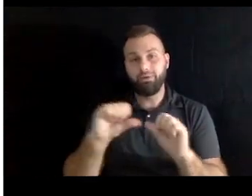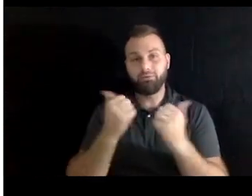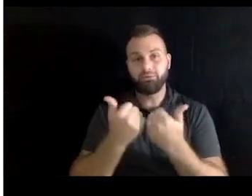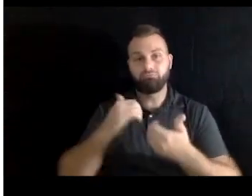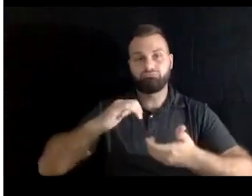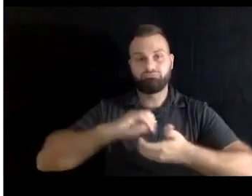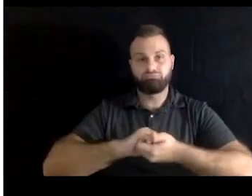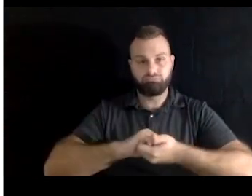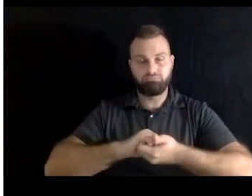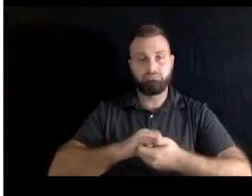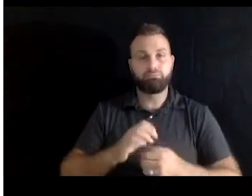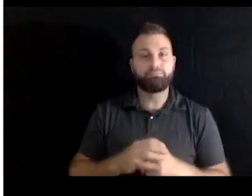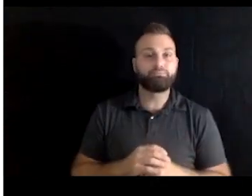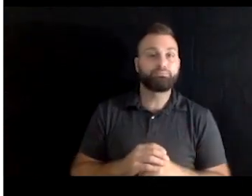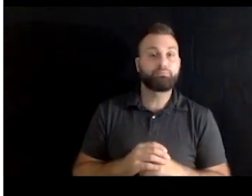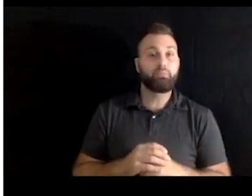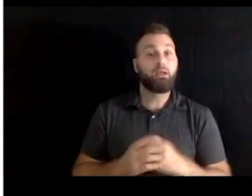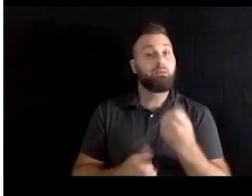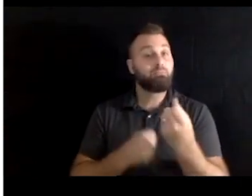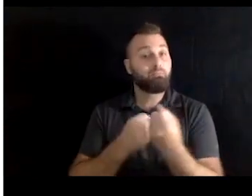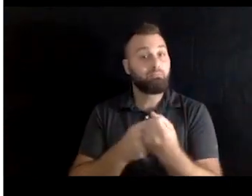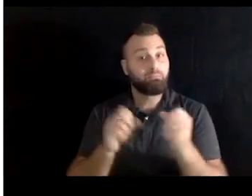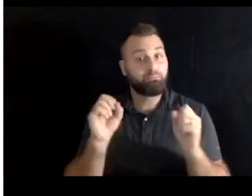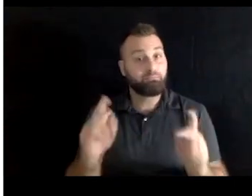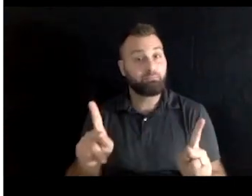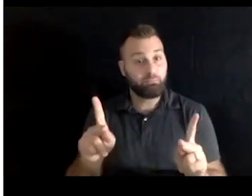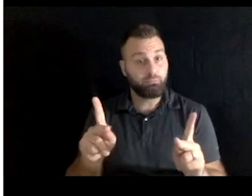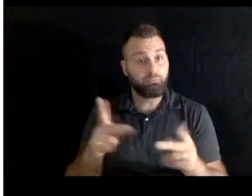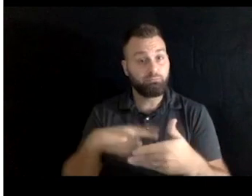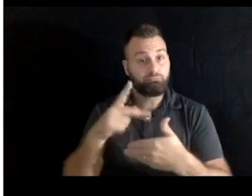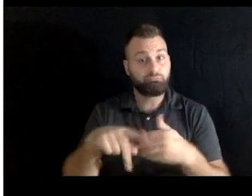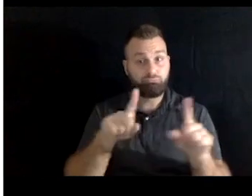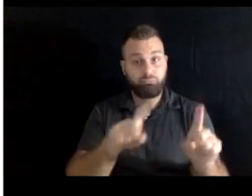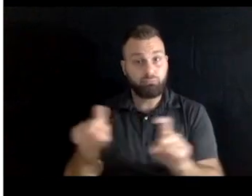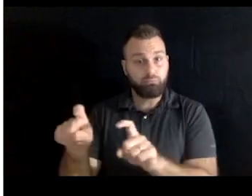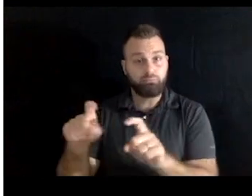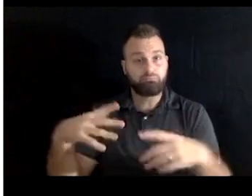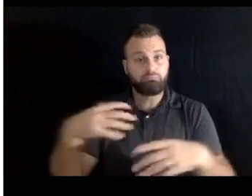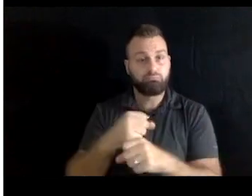On the promoting Opportunity Administration or pod.